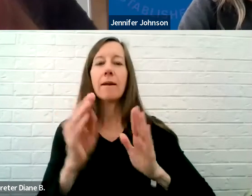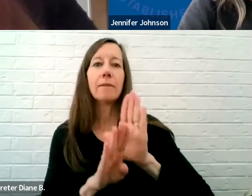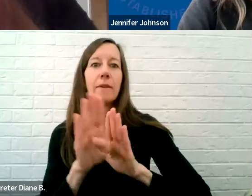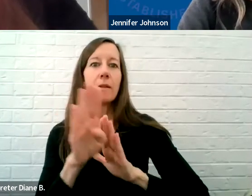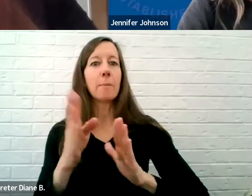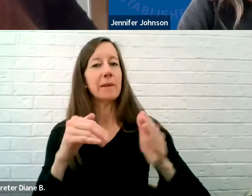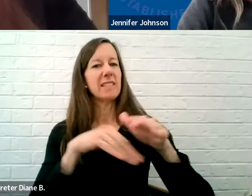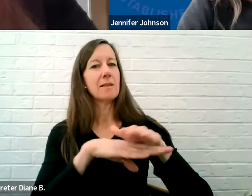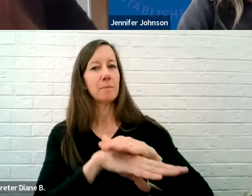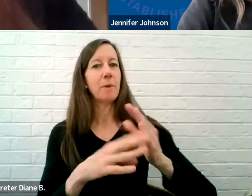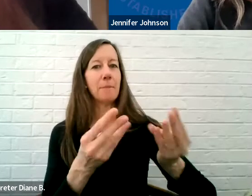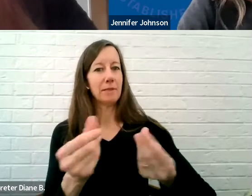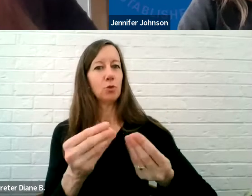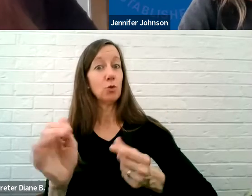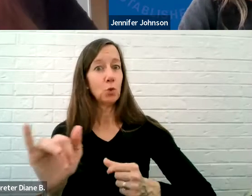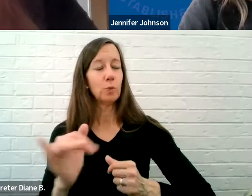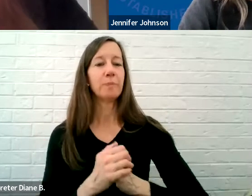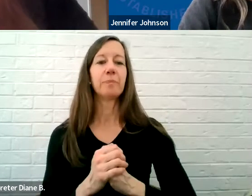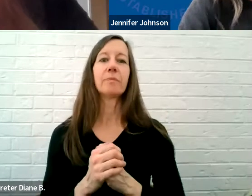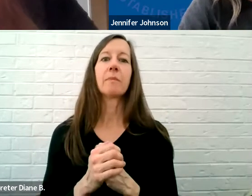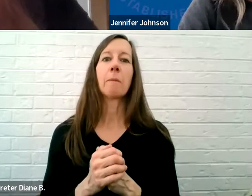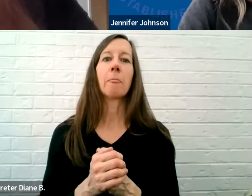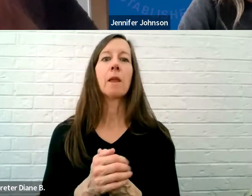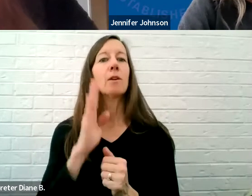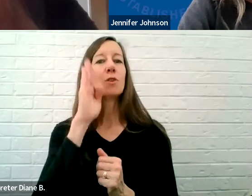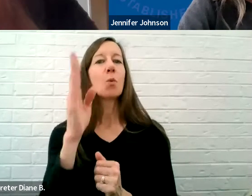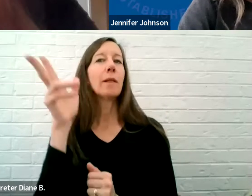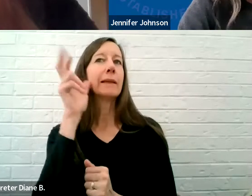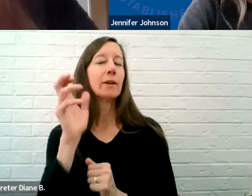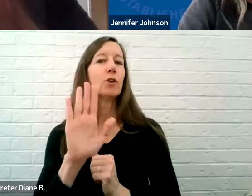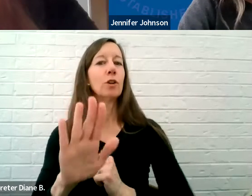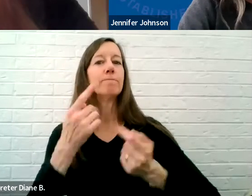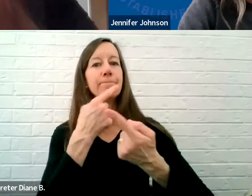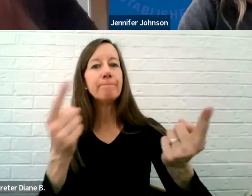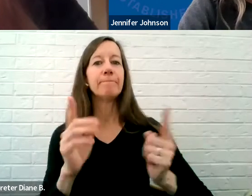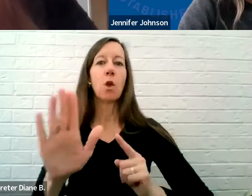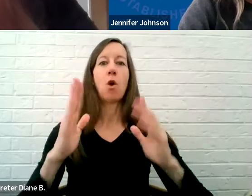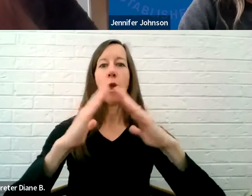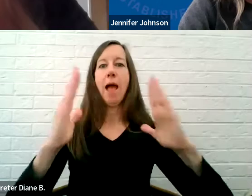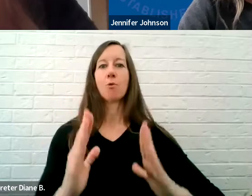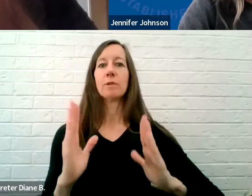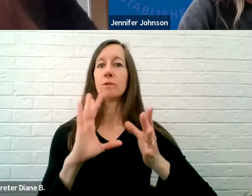you're going to hear her housing story. So, Teresa, thank you for being here with us today, and I turn it over to you.